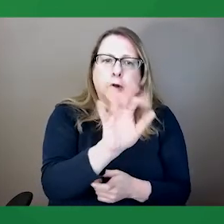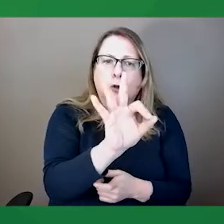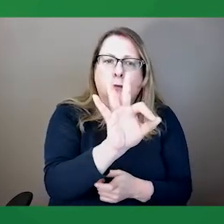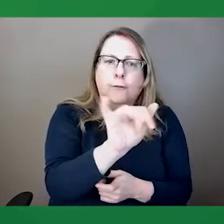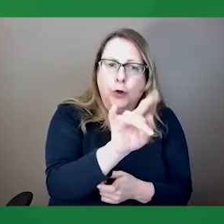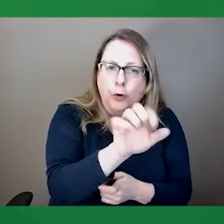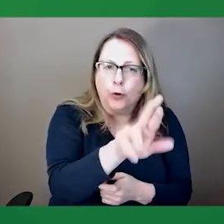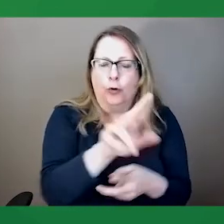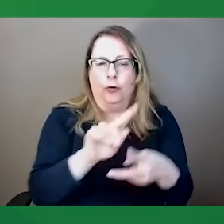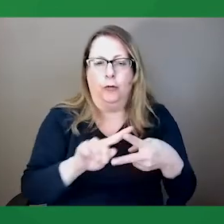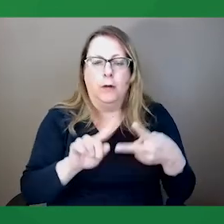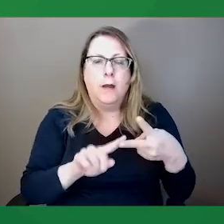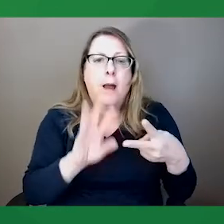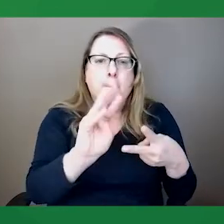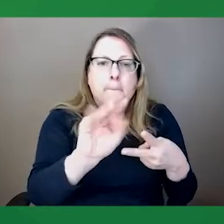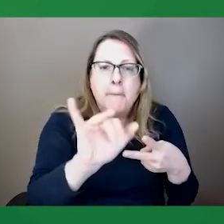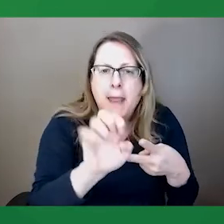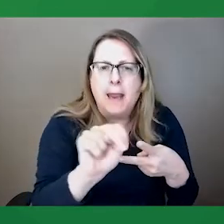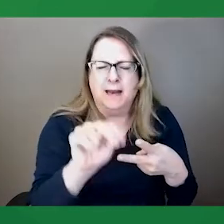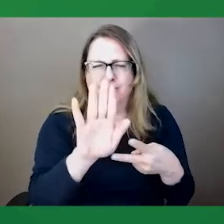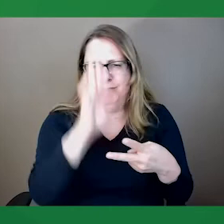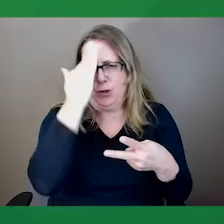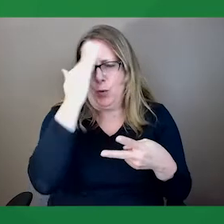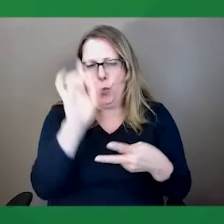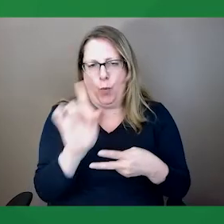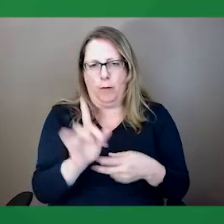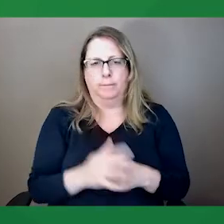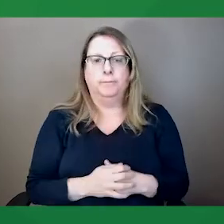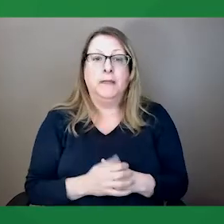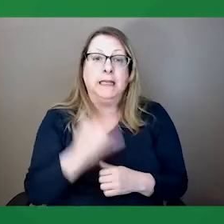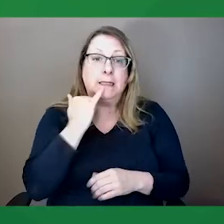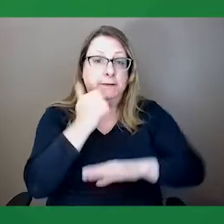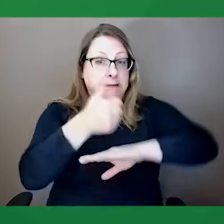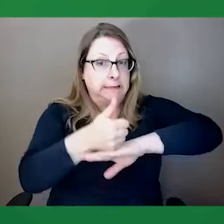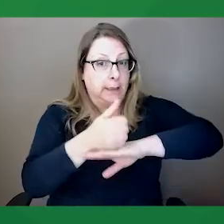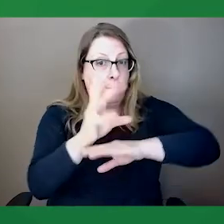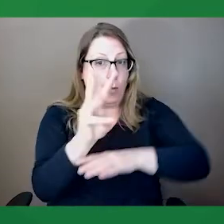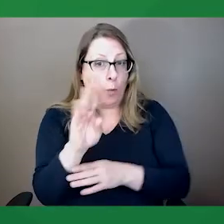I find a link that I usually know is there. So when we create this web